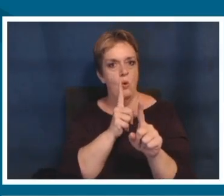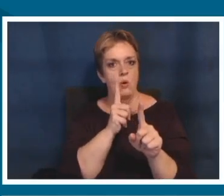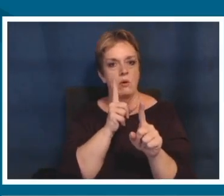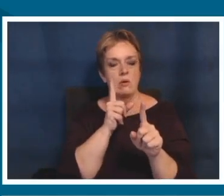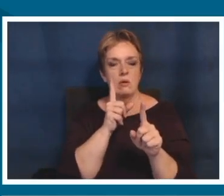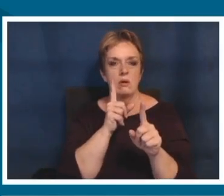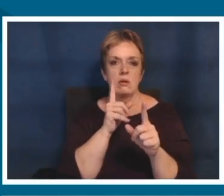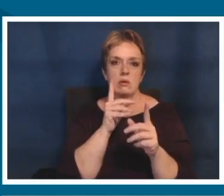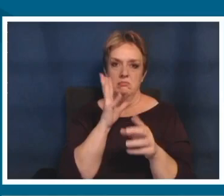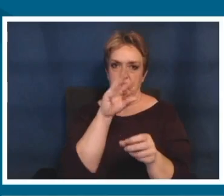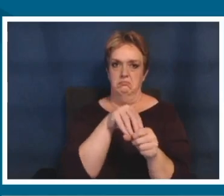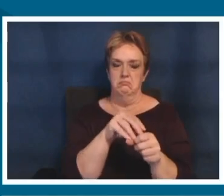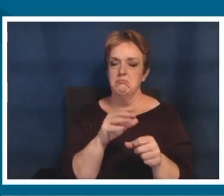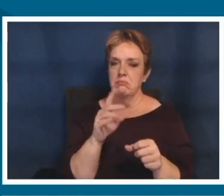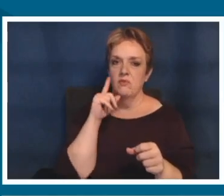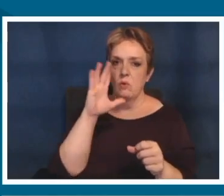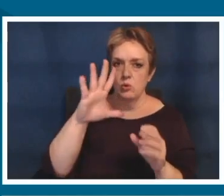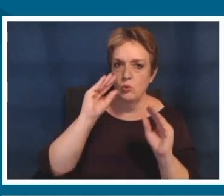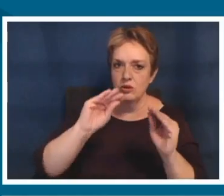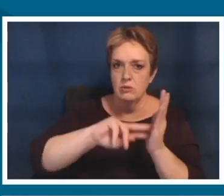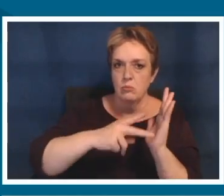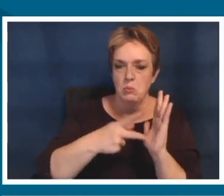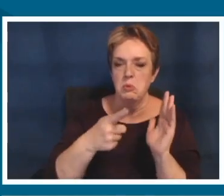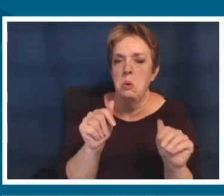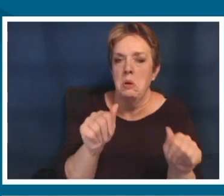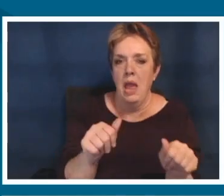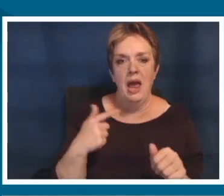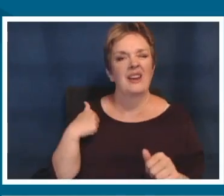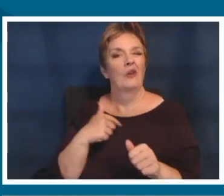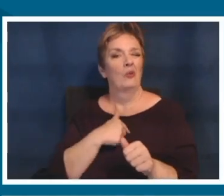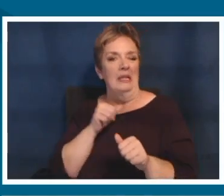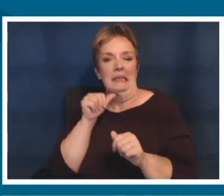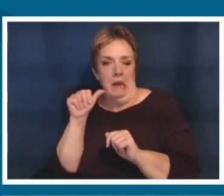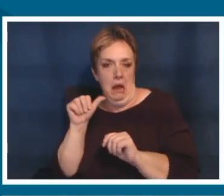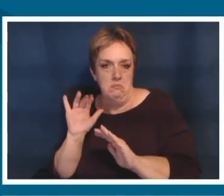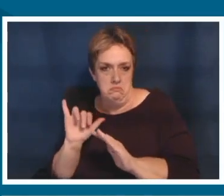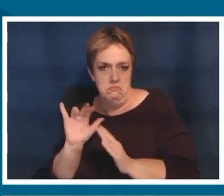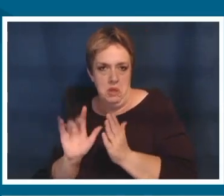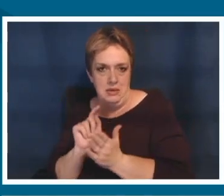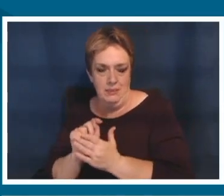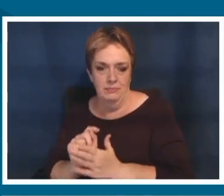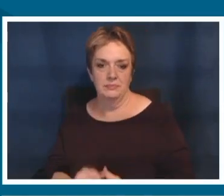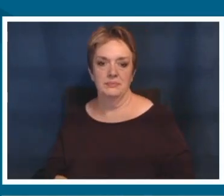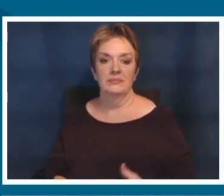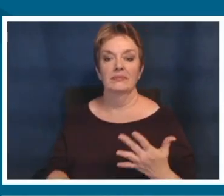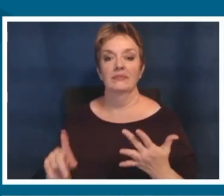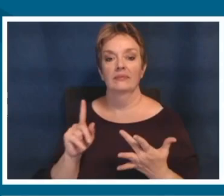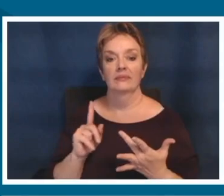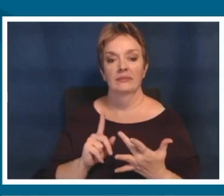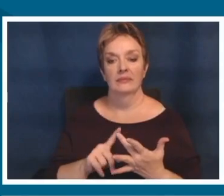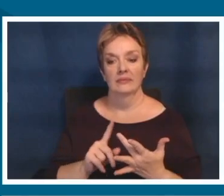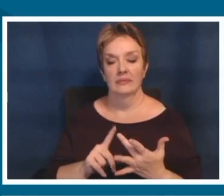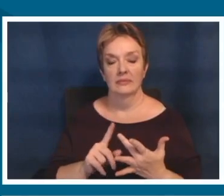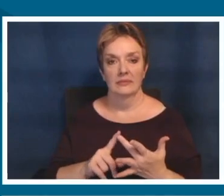instructional purpose um step three after they've built their background knowledge this is